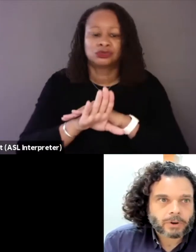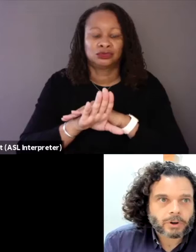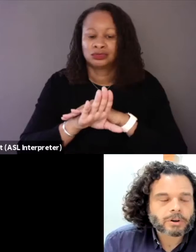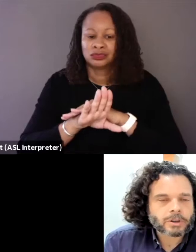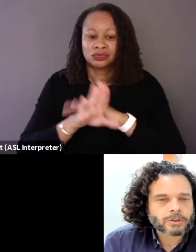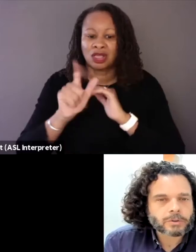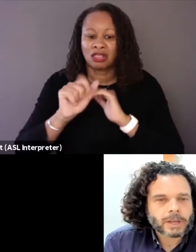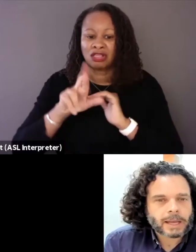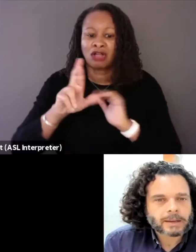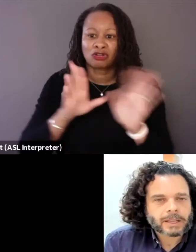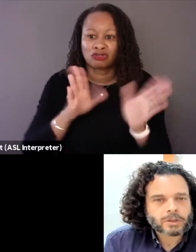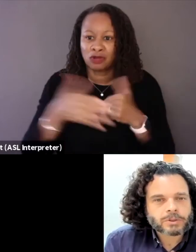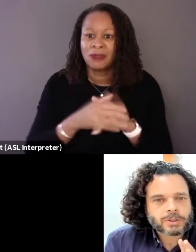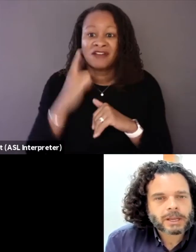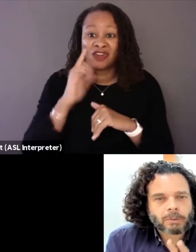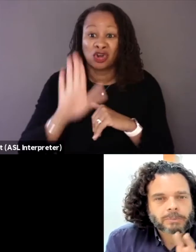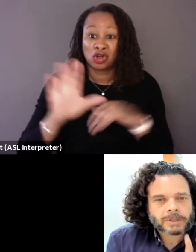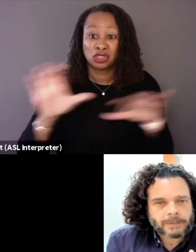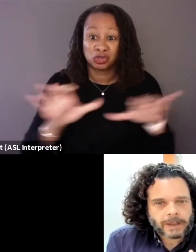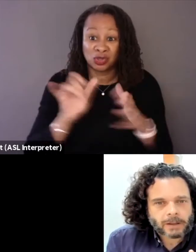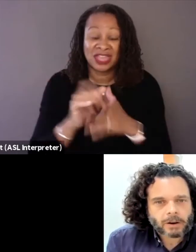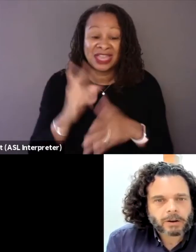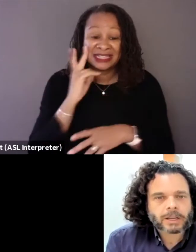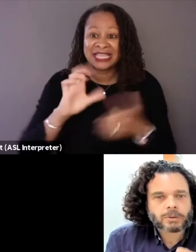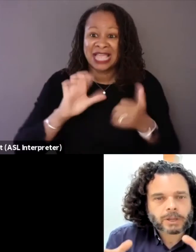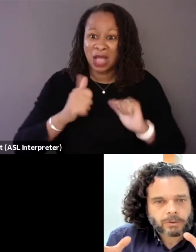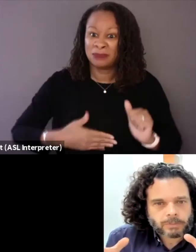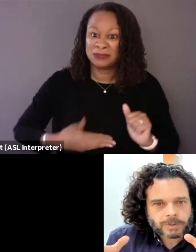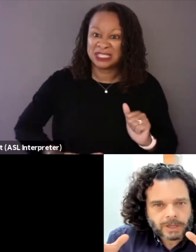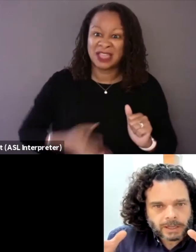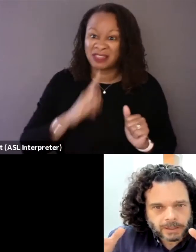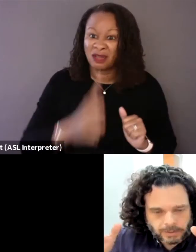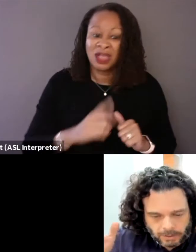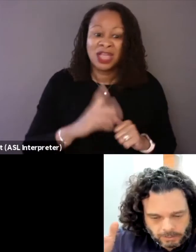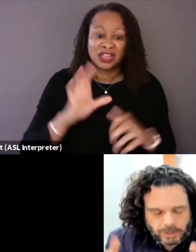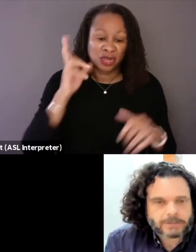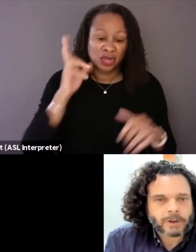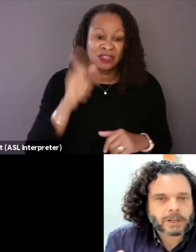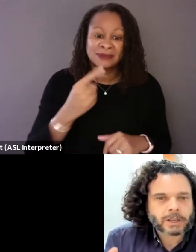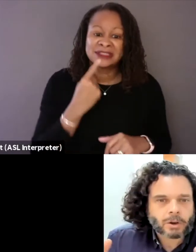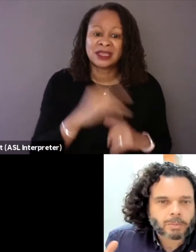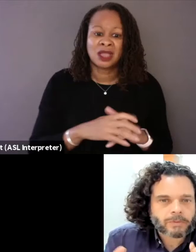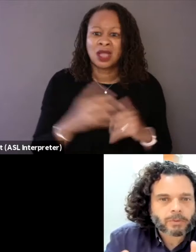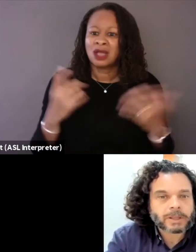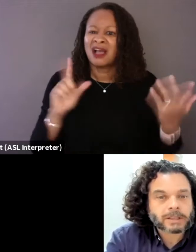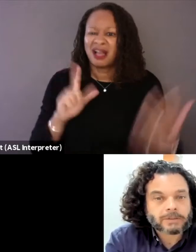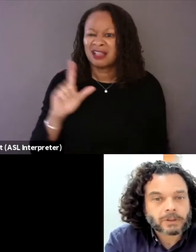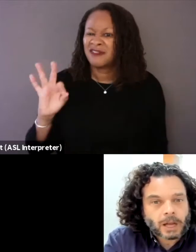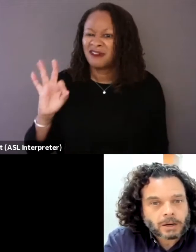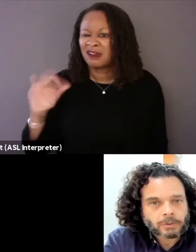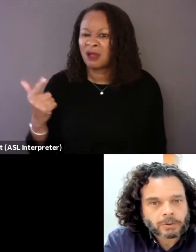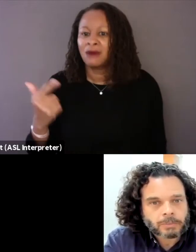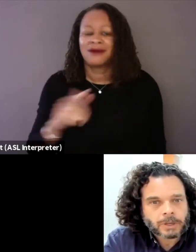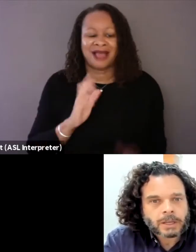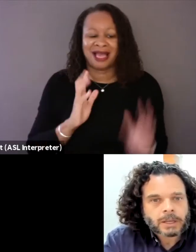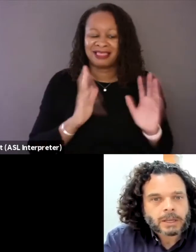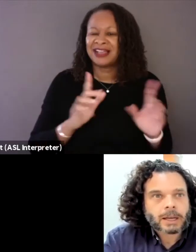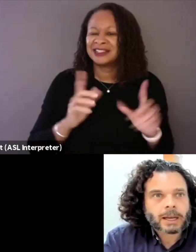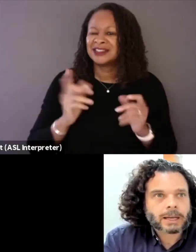for her to do that and you see how upset they are and you hear them say, you know, let's fucking go before they leave the locker room.